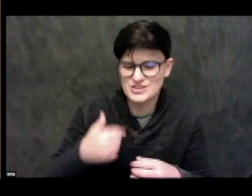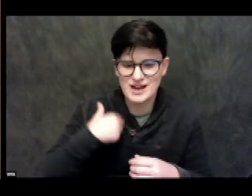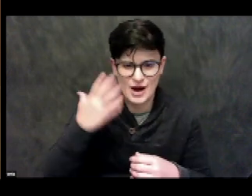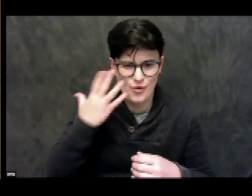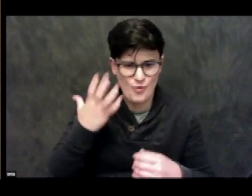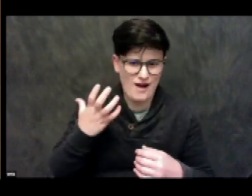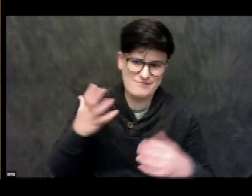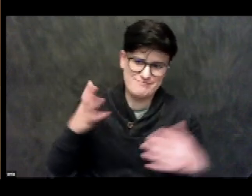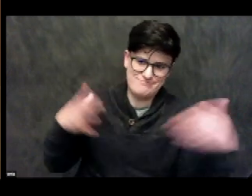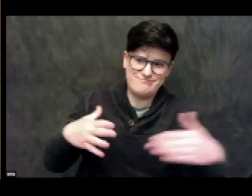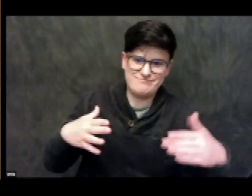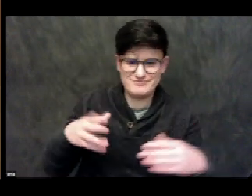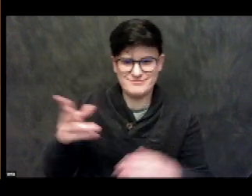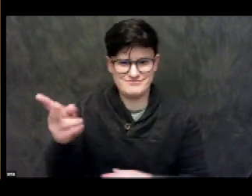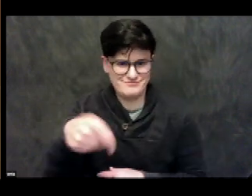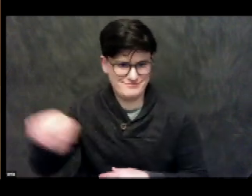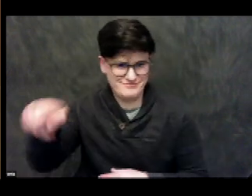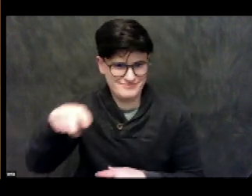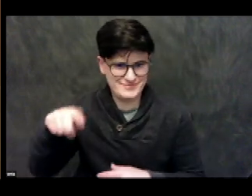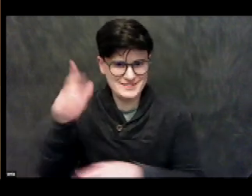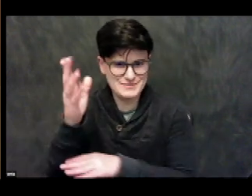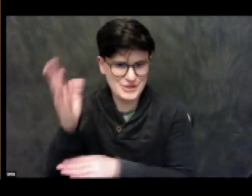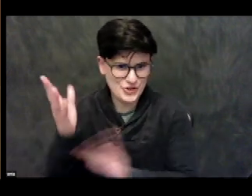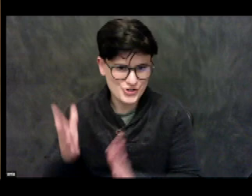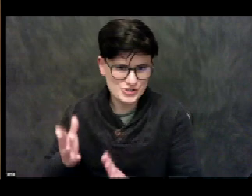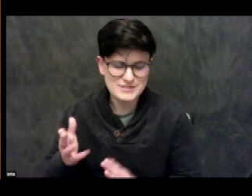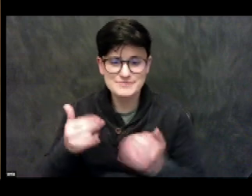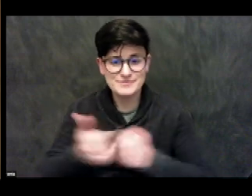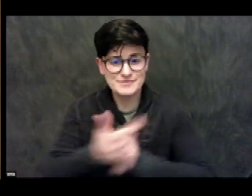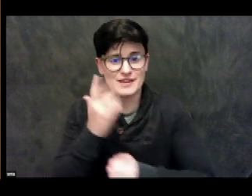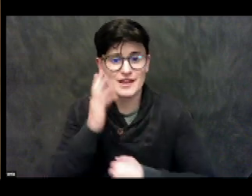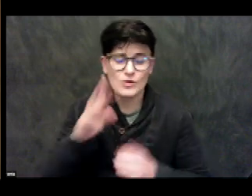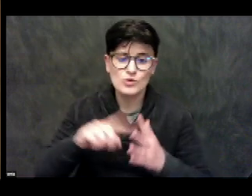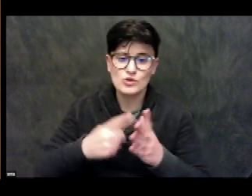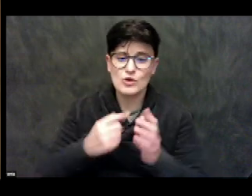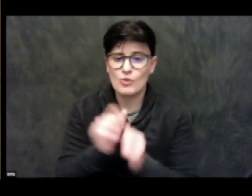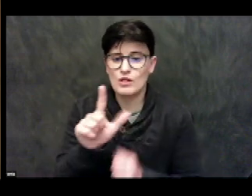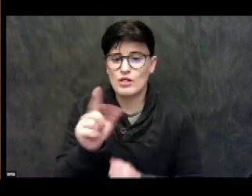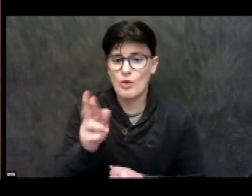So we're going to start today with Lauren. Story. Lauren.